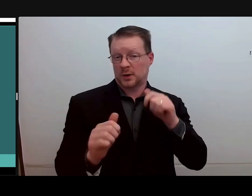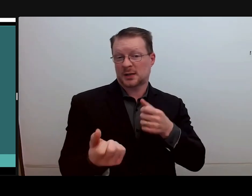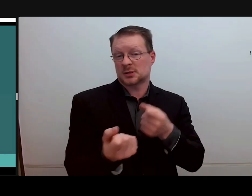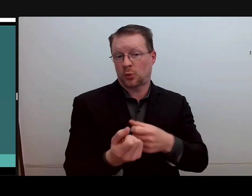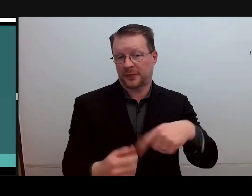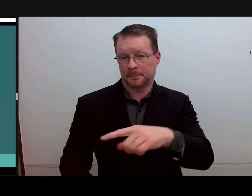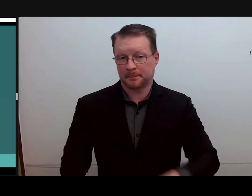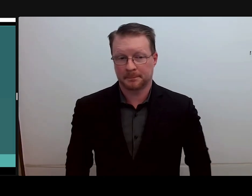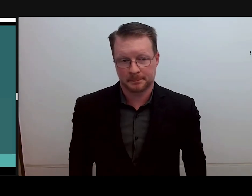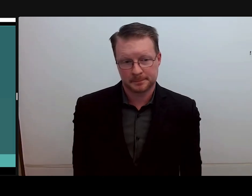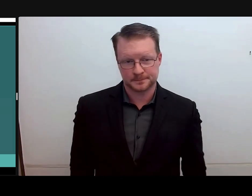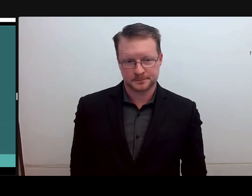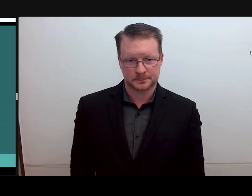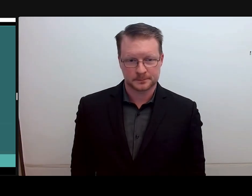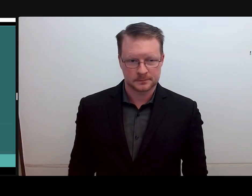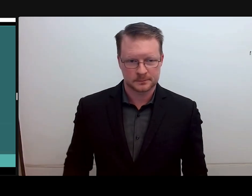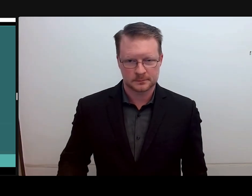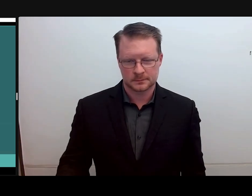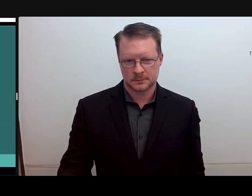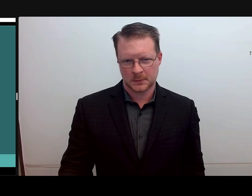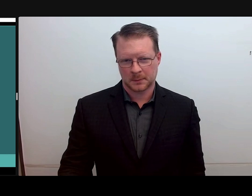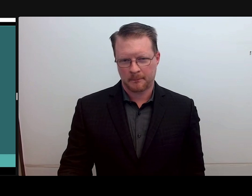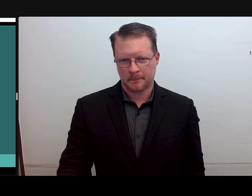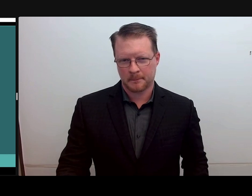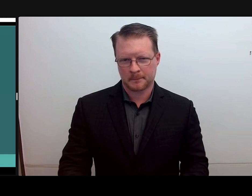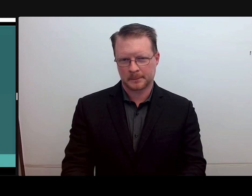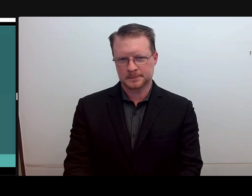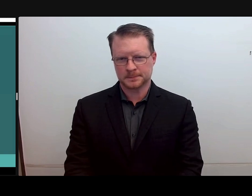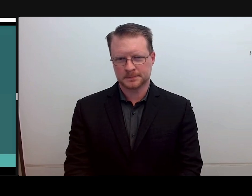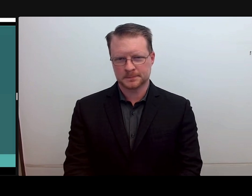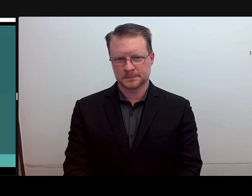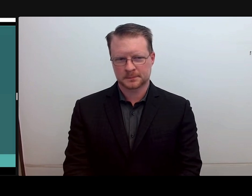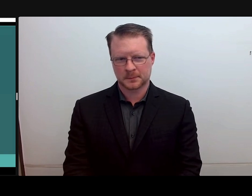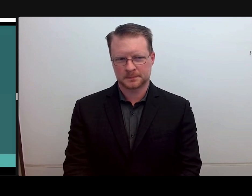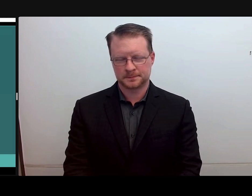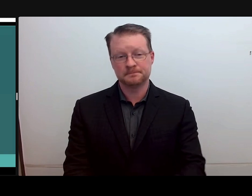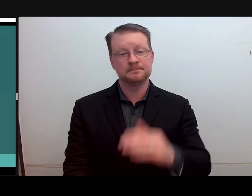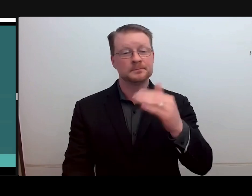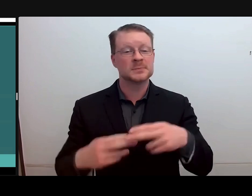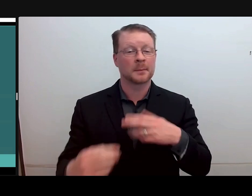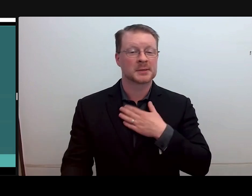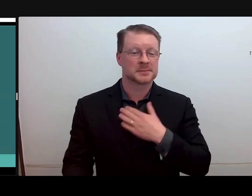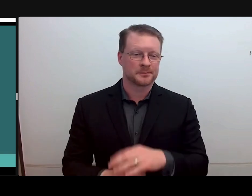of that to arrange their accommodations, and we need to make sure that we are supporting them in those efforts. Next slide.